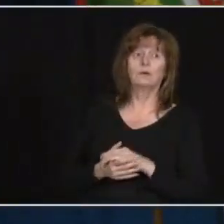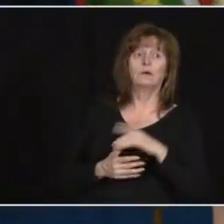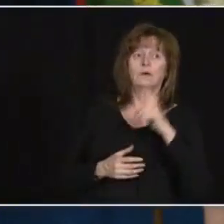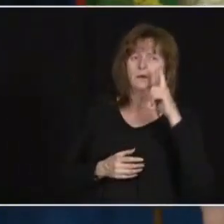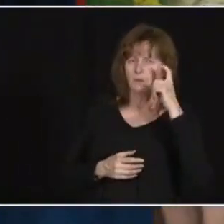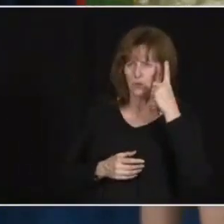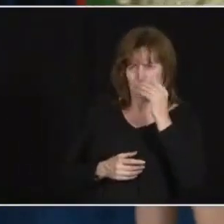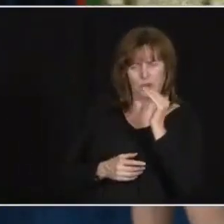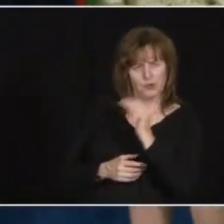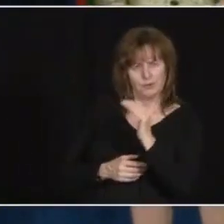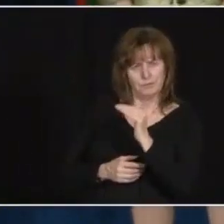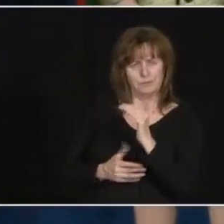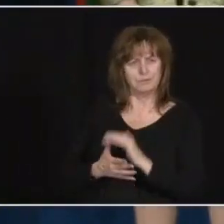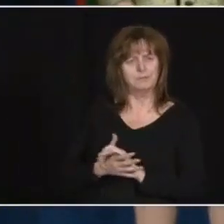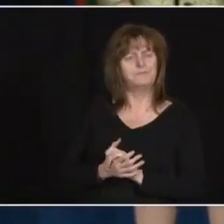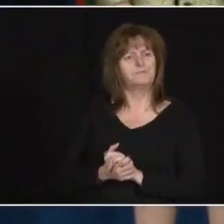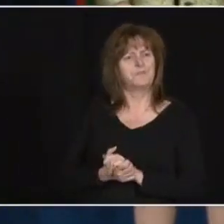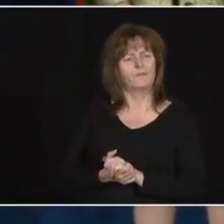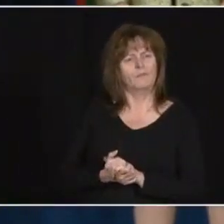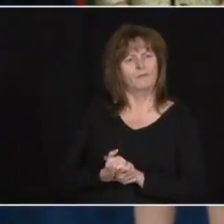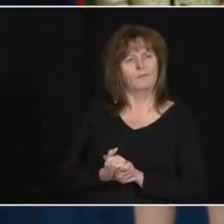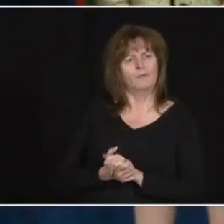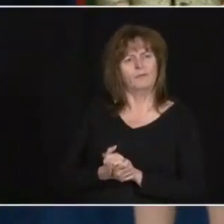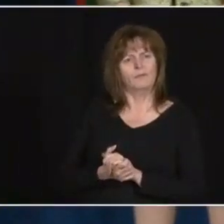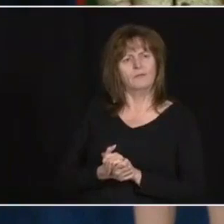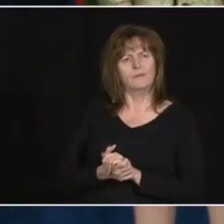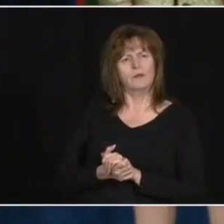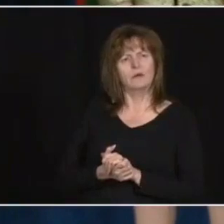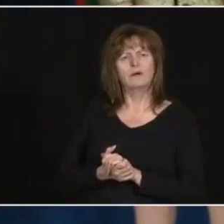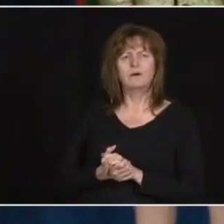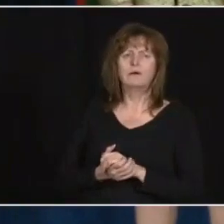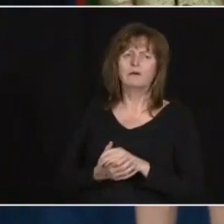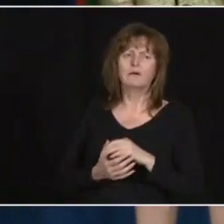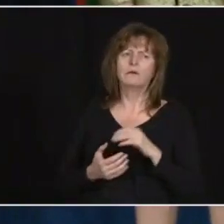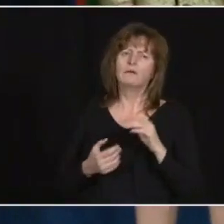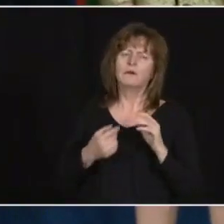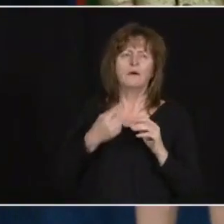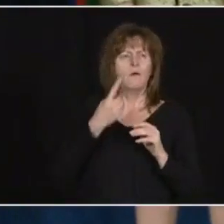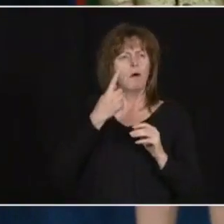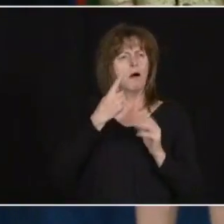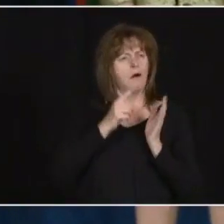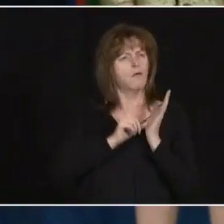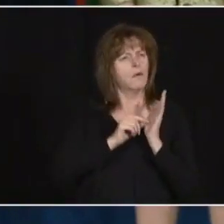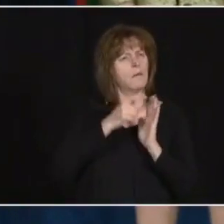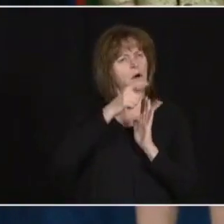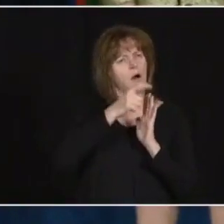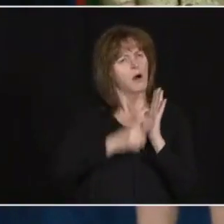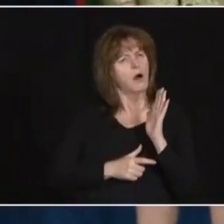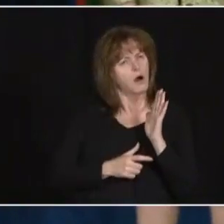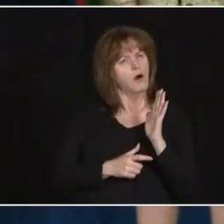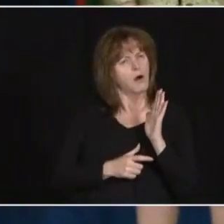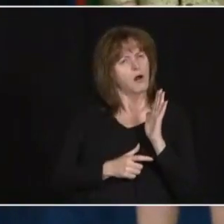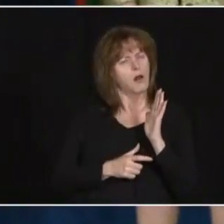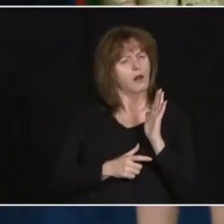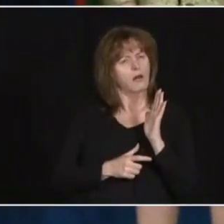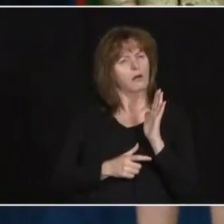Thank you, minister. Premier, my, my colleague was working on a story, gardening centres.